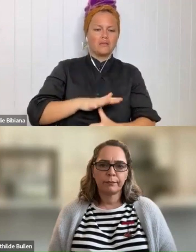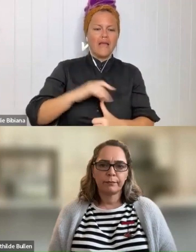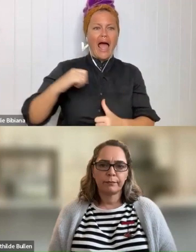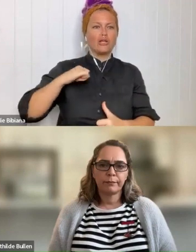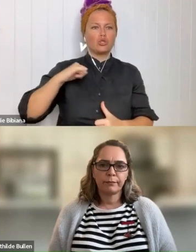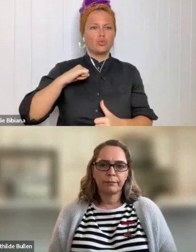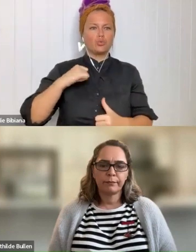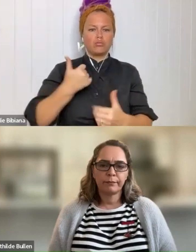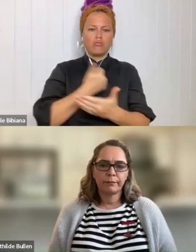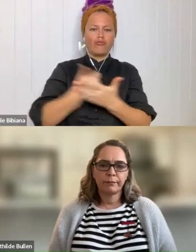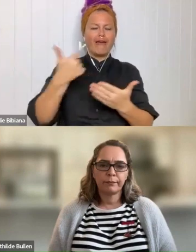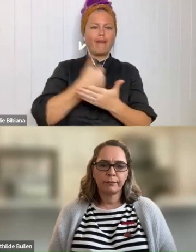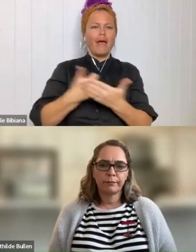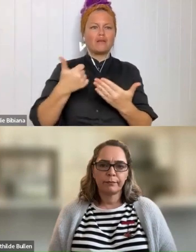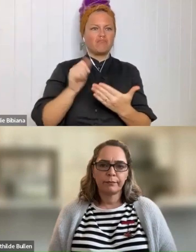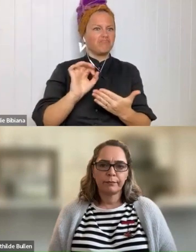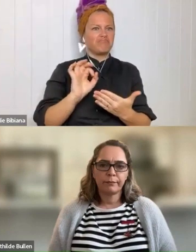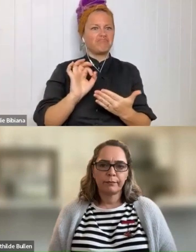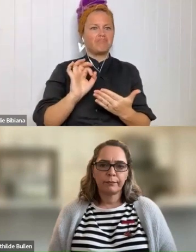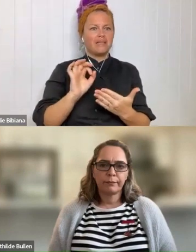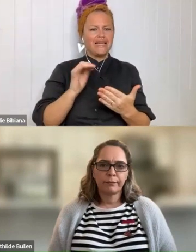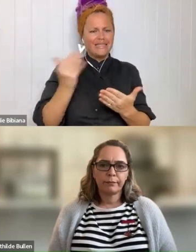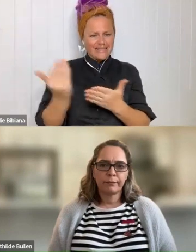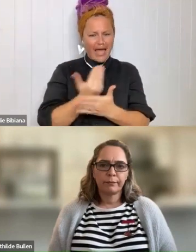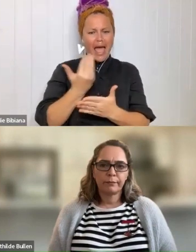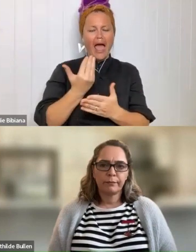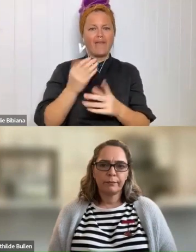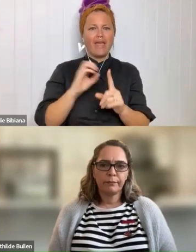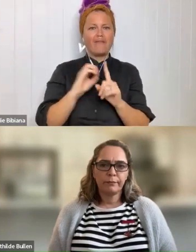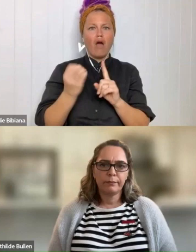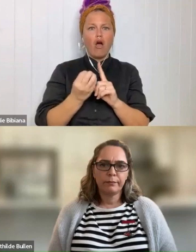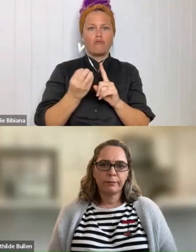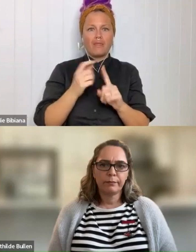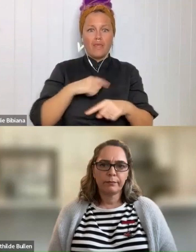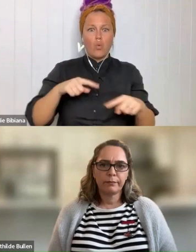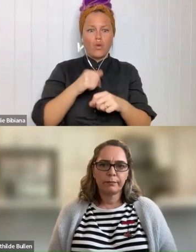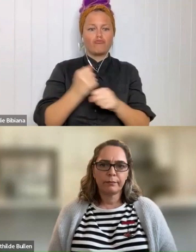very safe environment that we're creating. And I think a big part